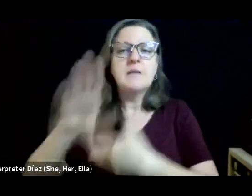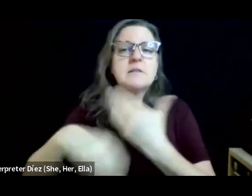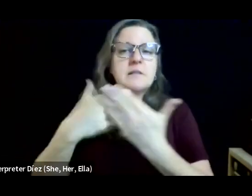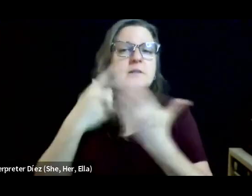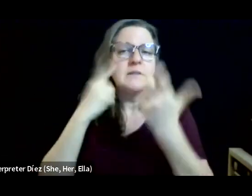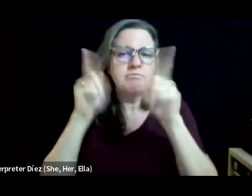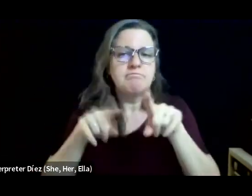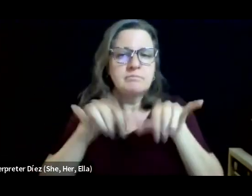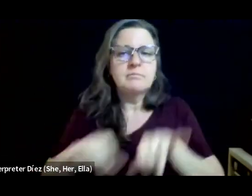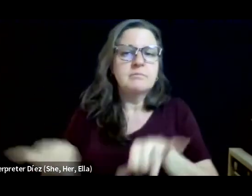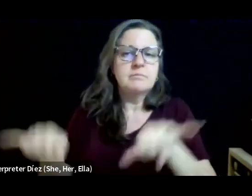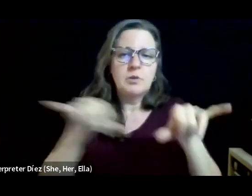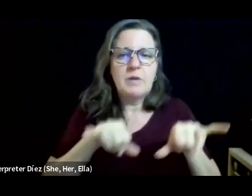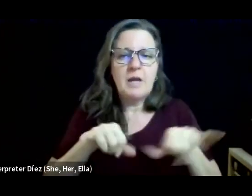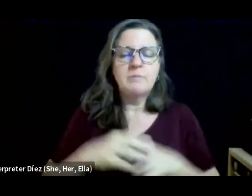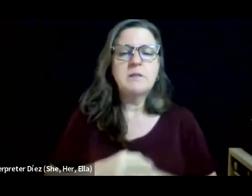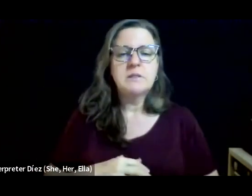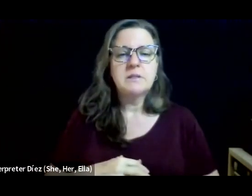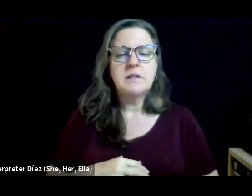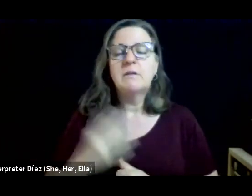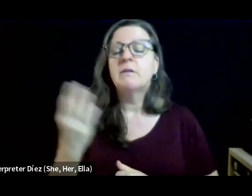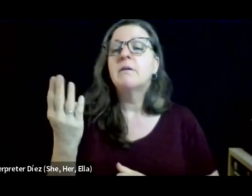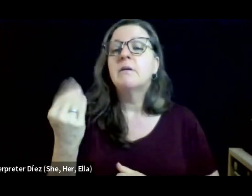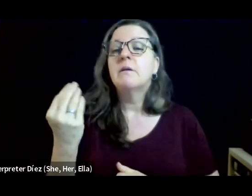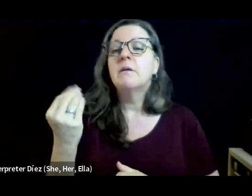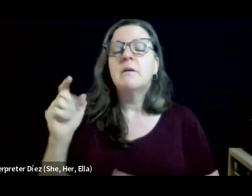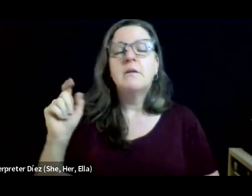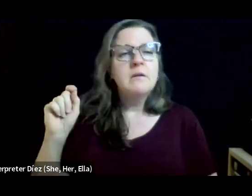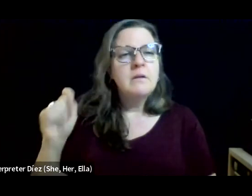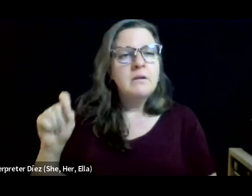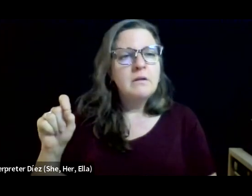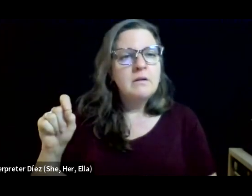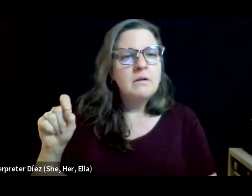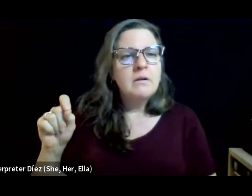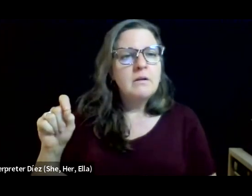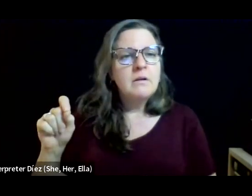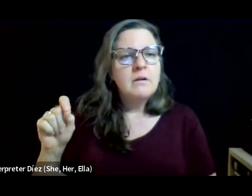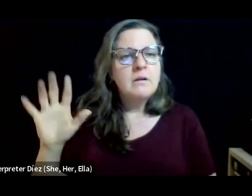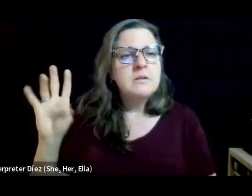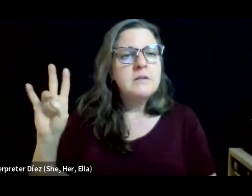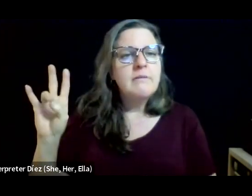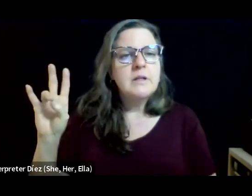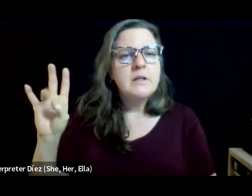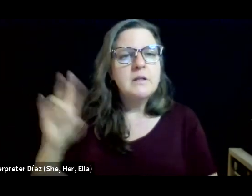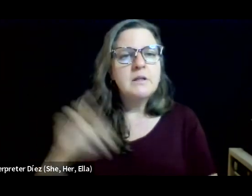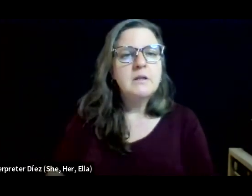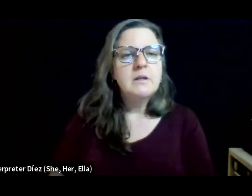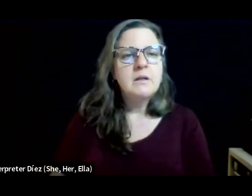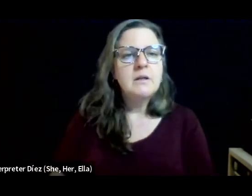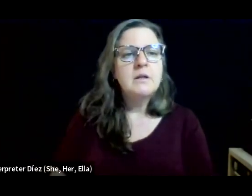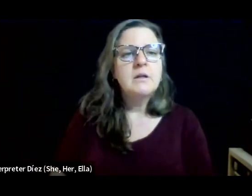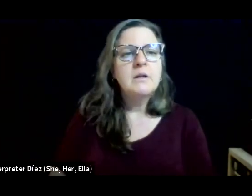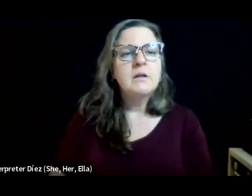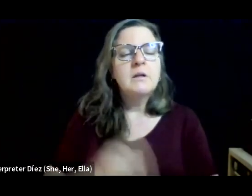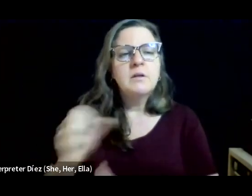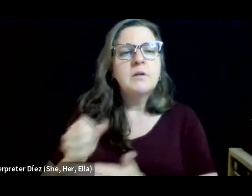#14.7, Approval of Master Service Agreement